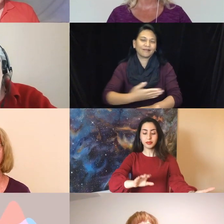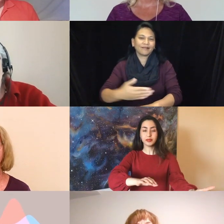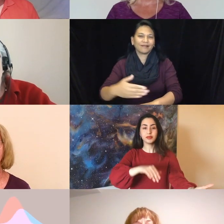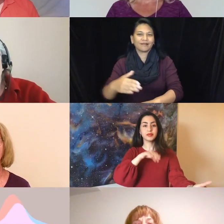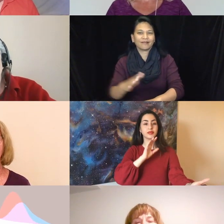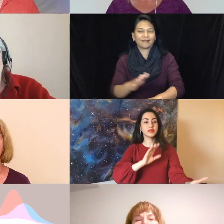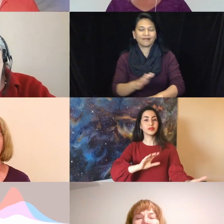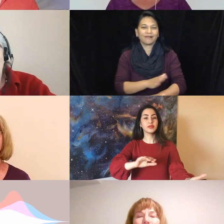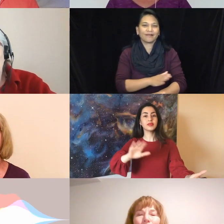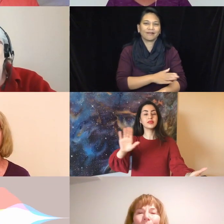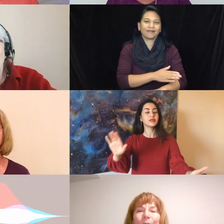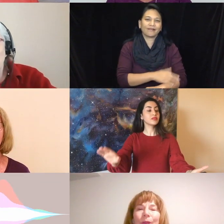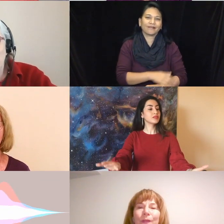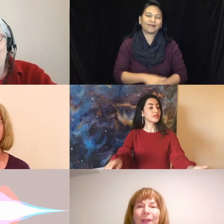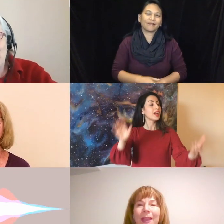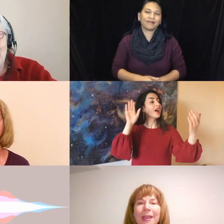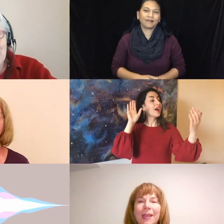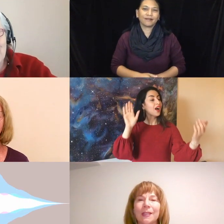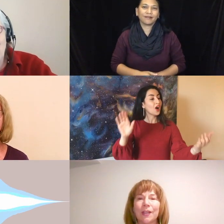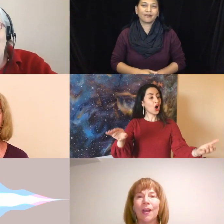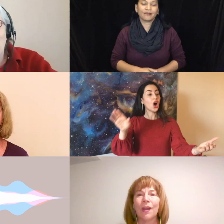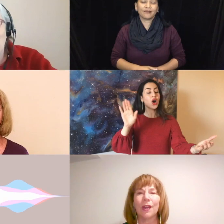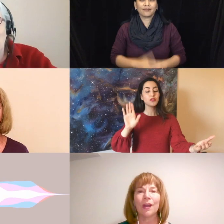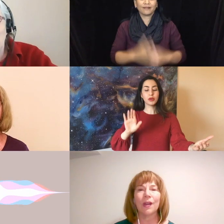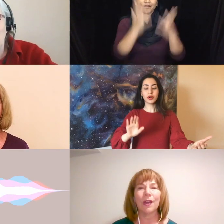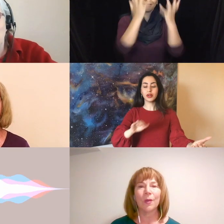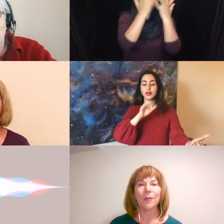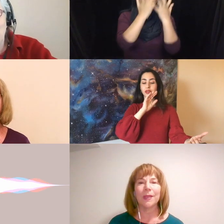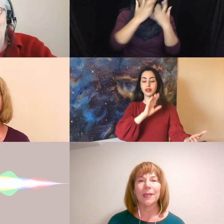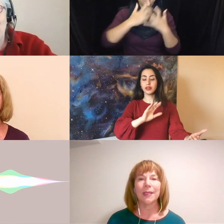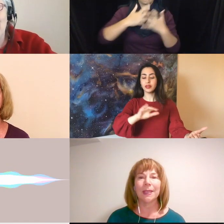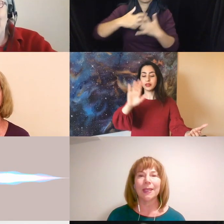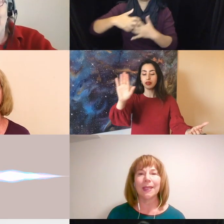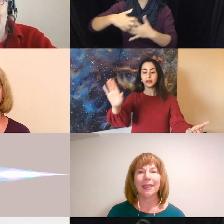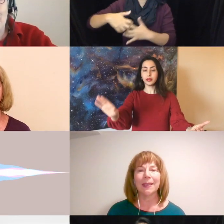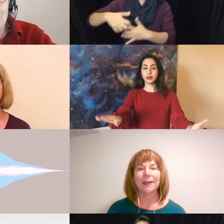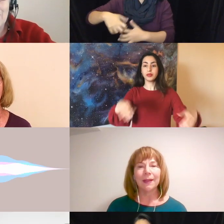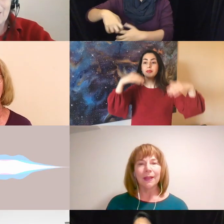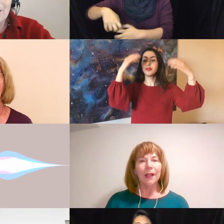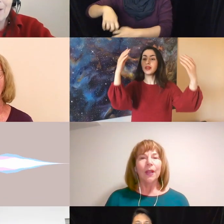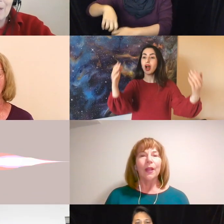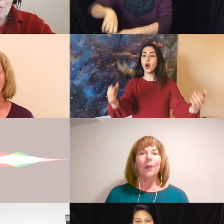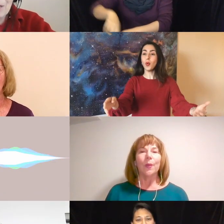L: of perfect harmony, H: of perfect harmony.